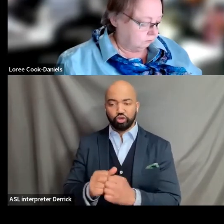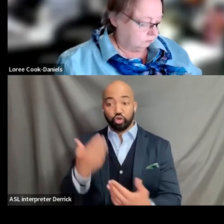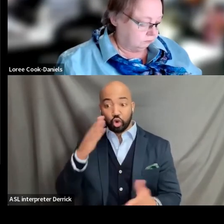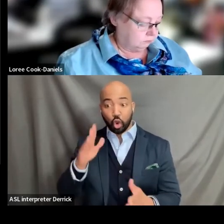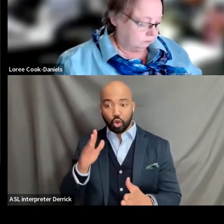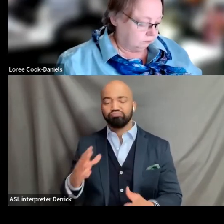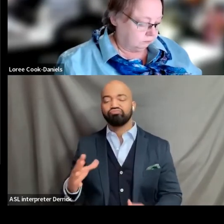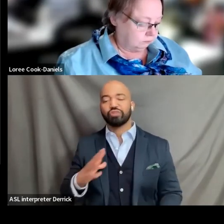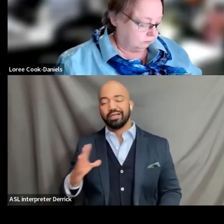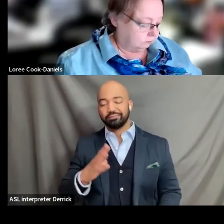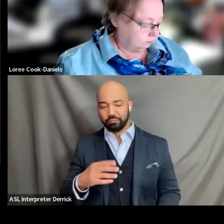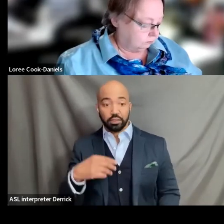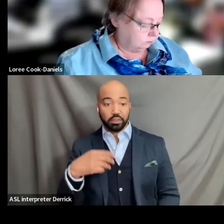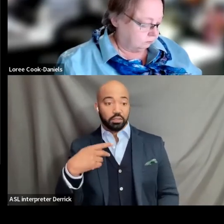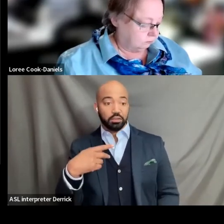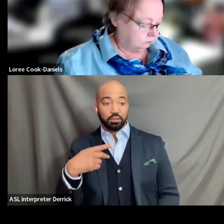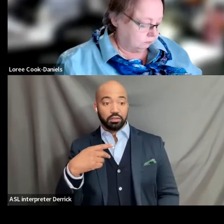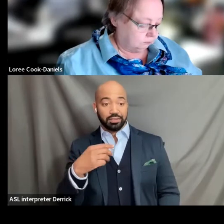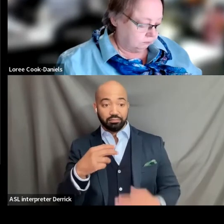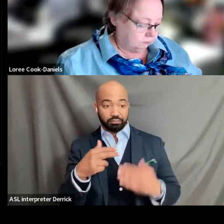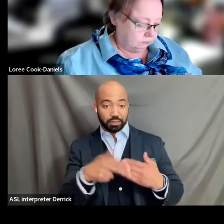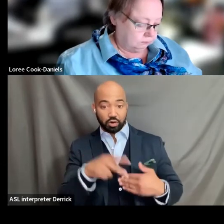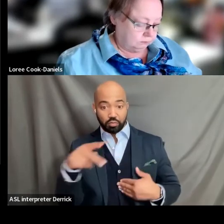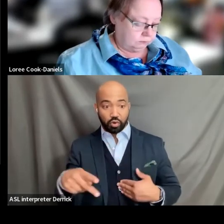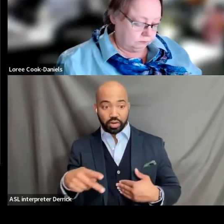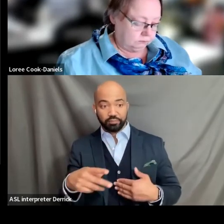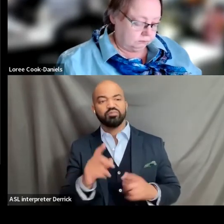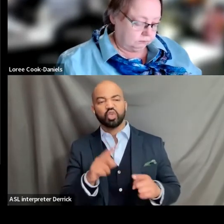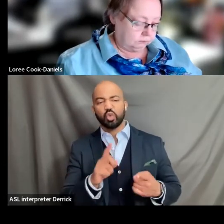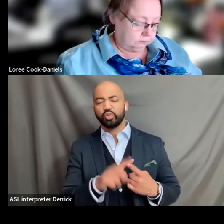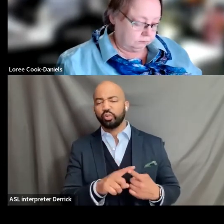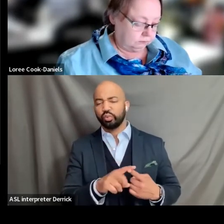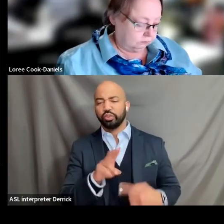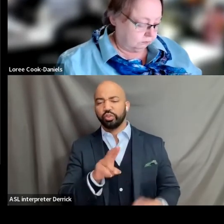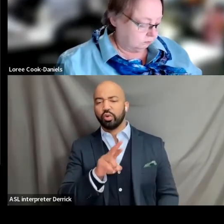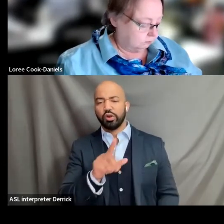go to the URL that's on the screen and learn more about ACEs.